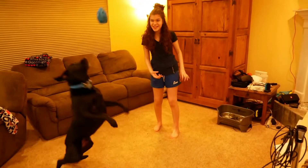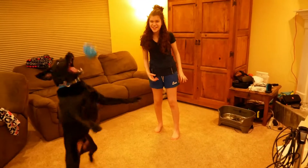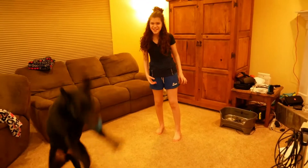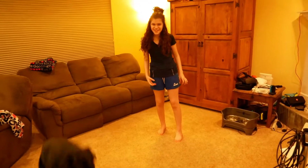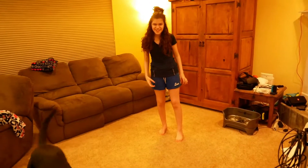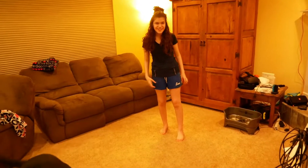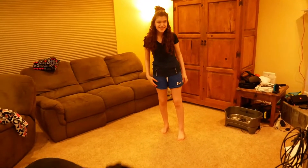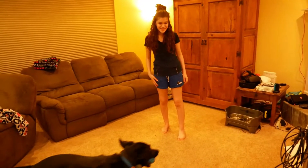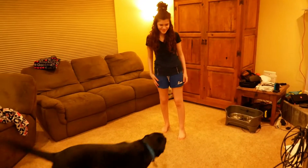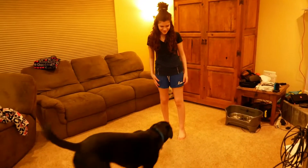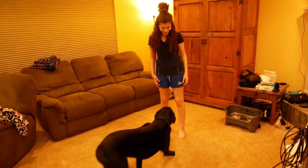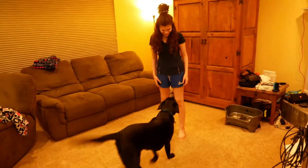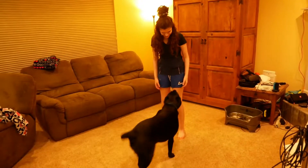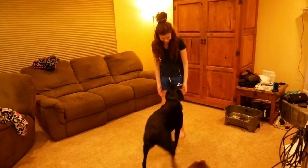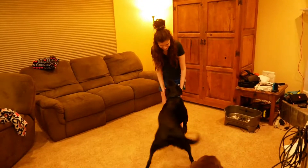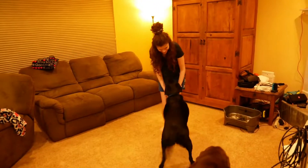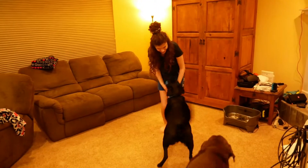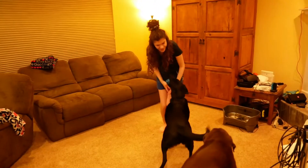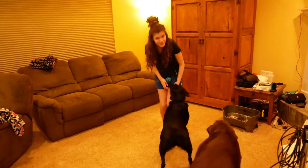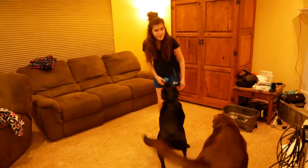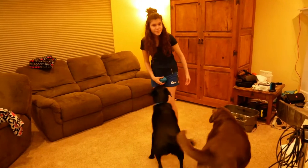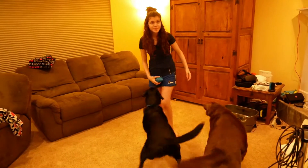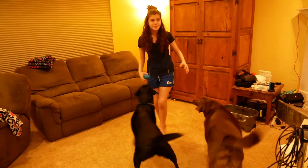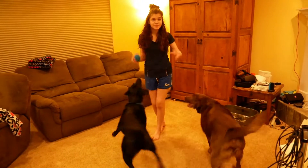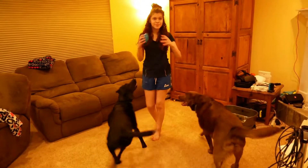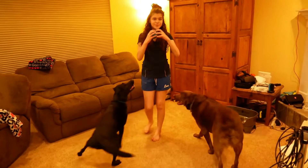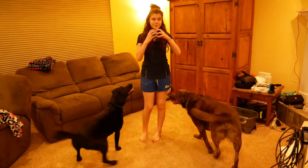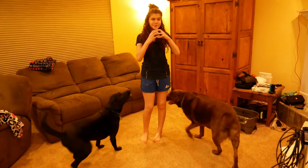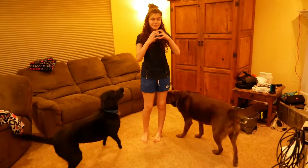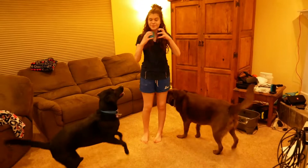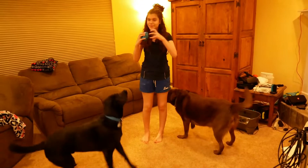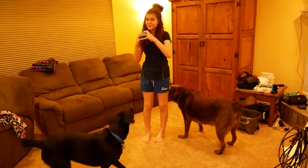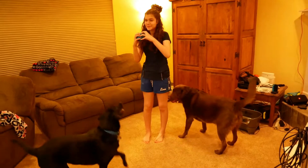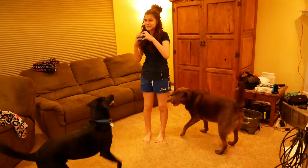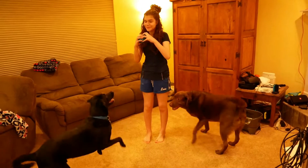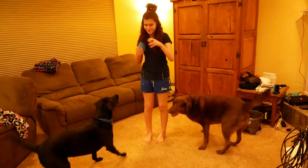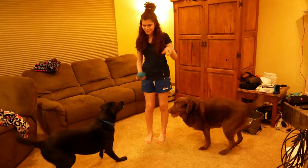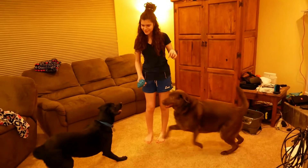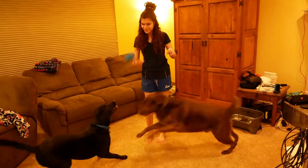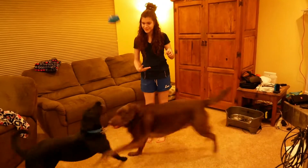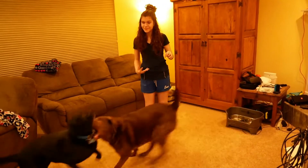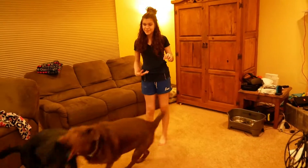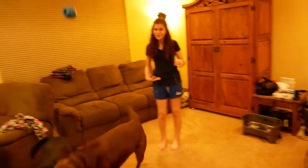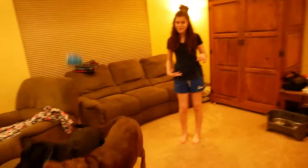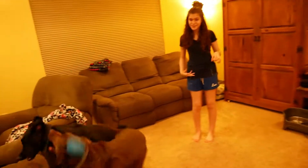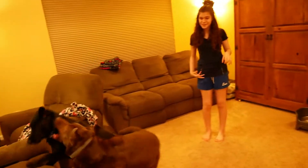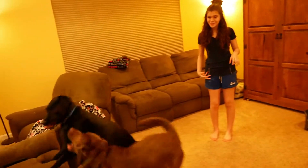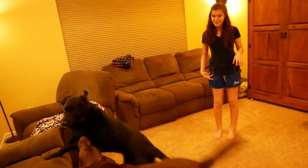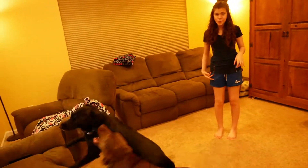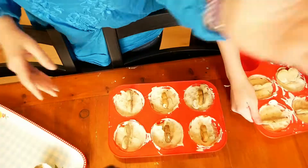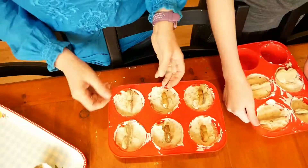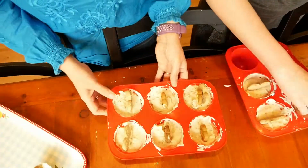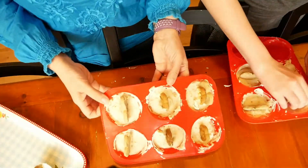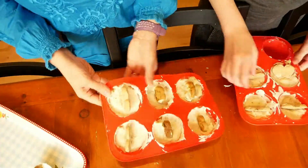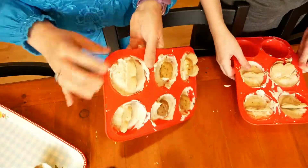she will bring it to her and she'll just throw it over and over again sorry my living room is a little bit of a mess wasn't thinking about filming that day in there